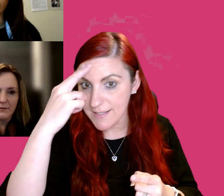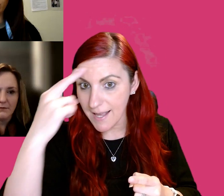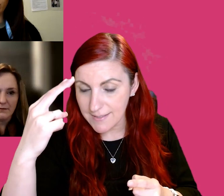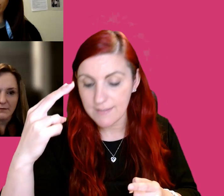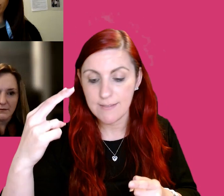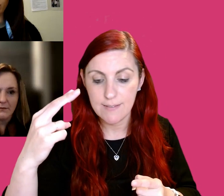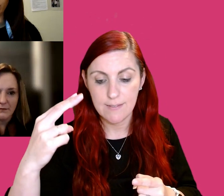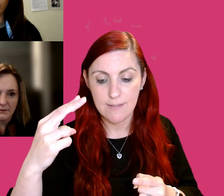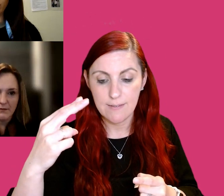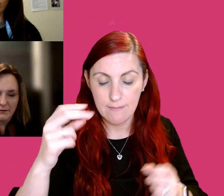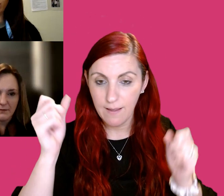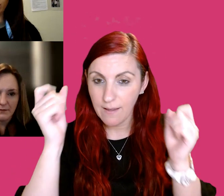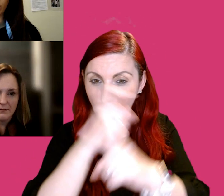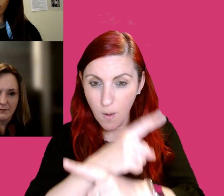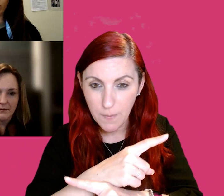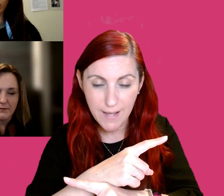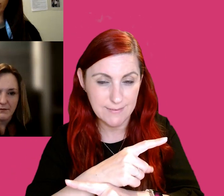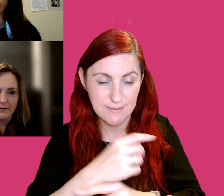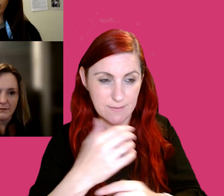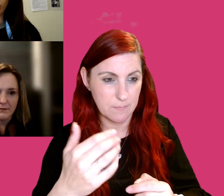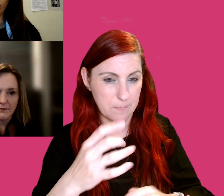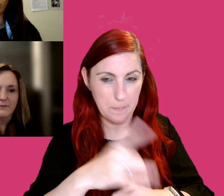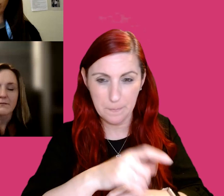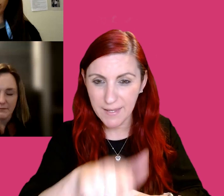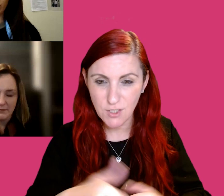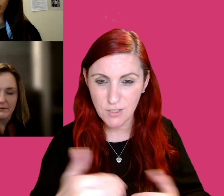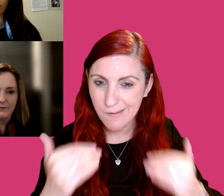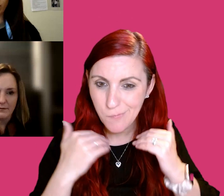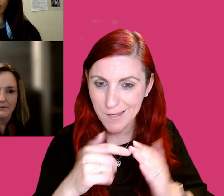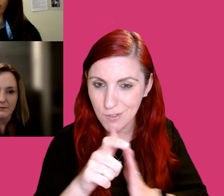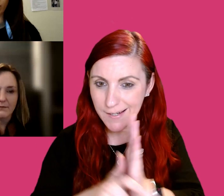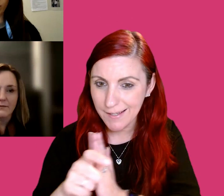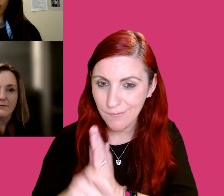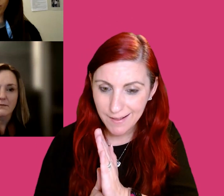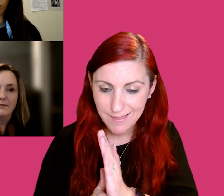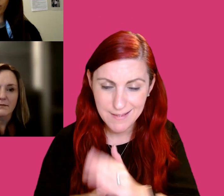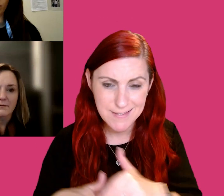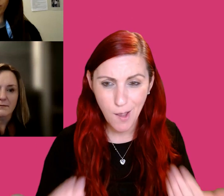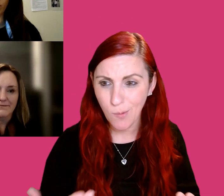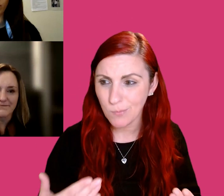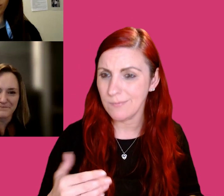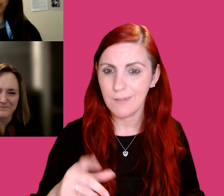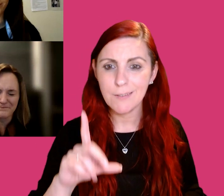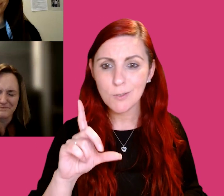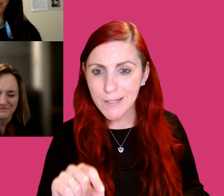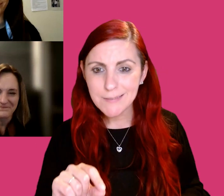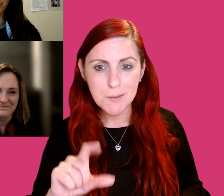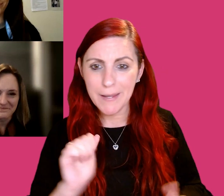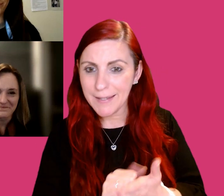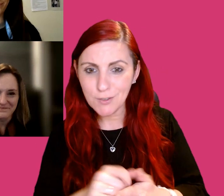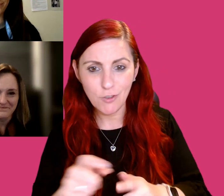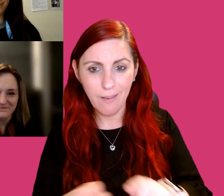highly complex patient information leaflet that now tends to run to 20 to 20 Pages potentially